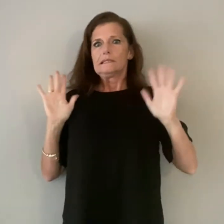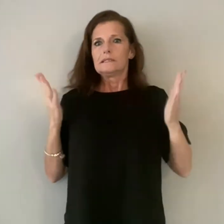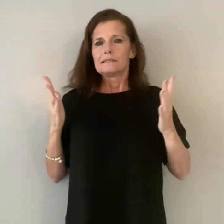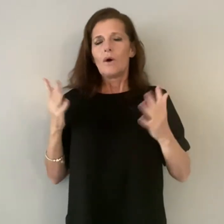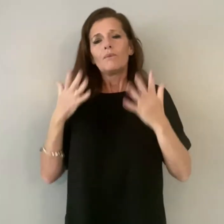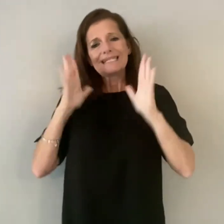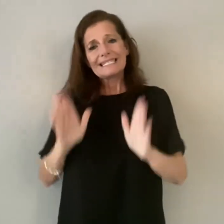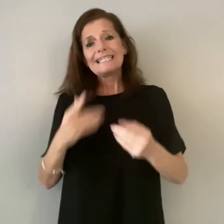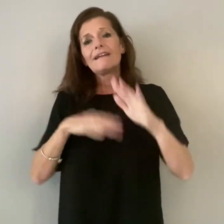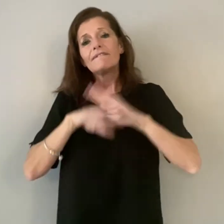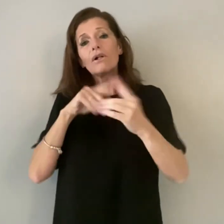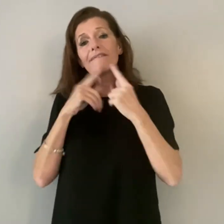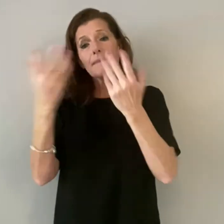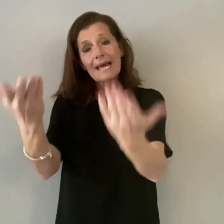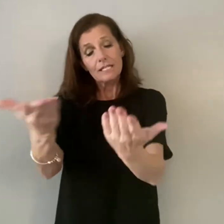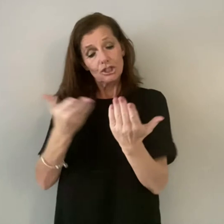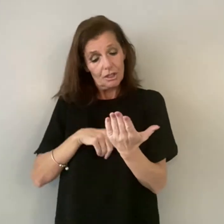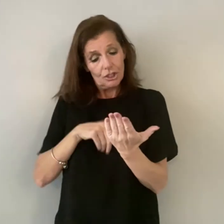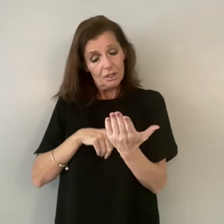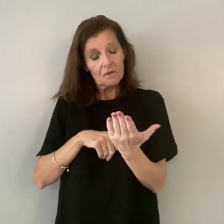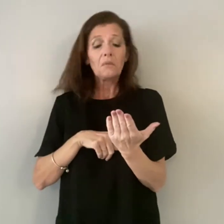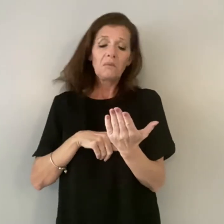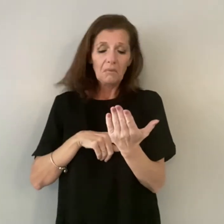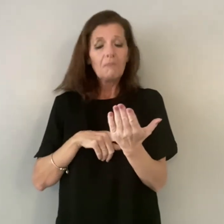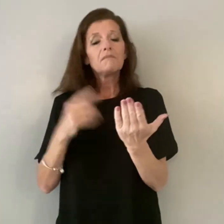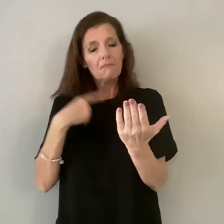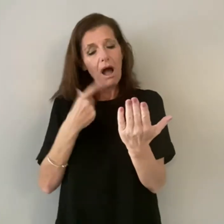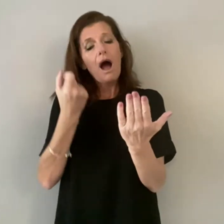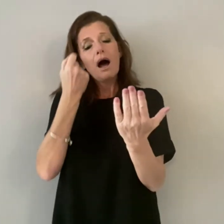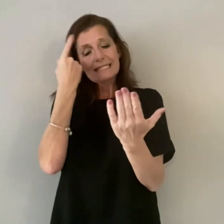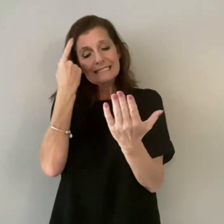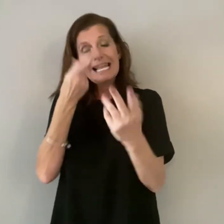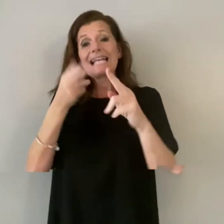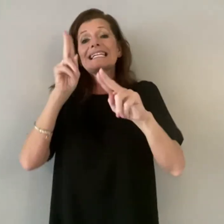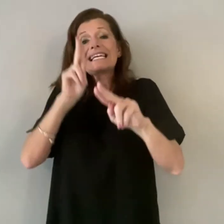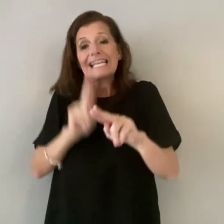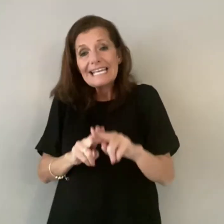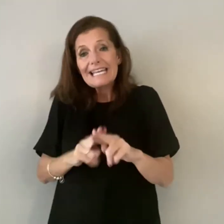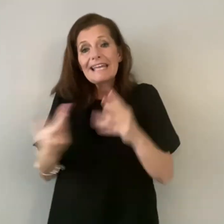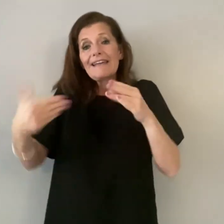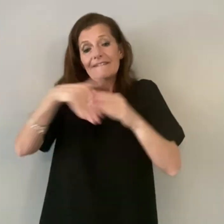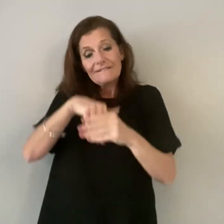is done in an objective sense and you are simply saying okay, I understand that if we take on that bit